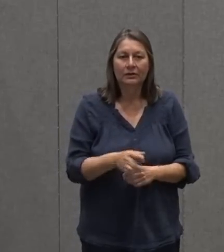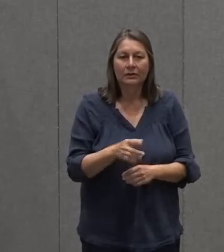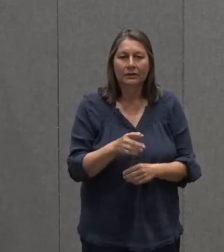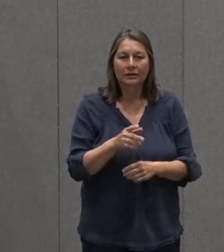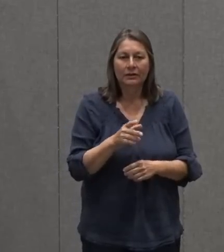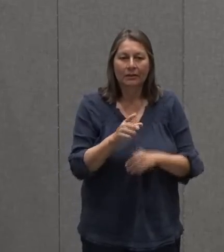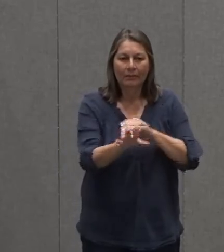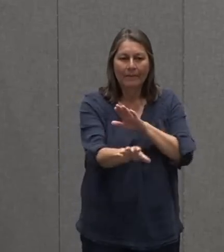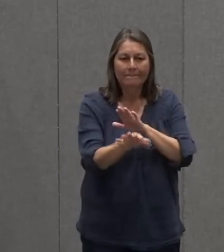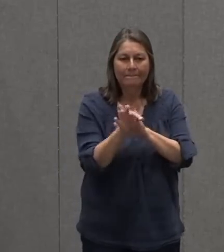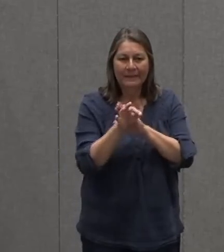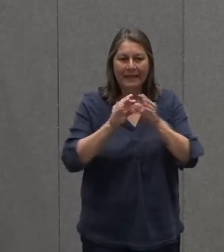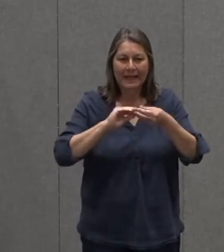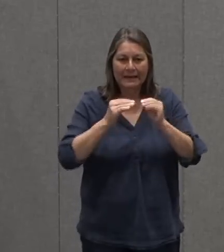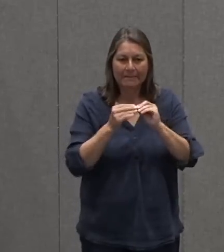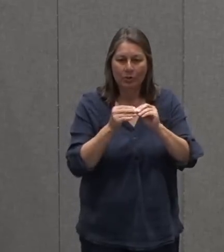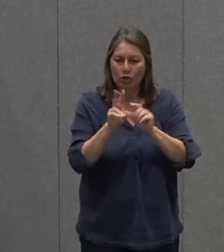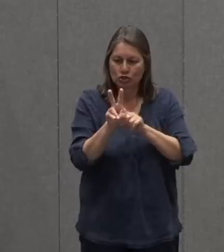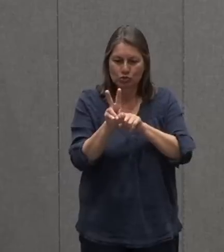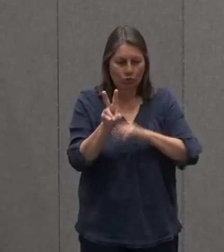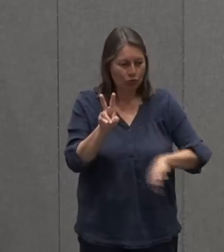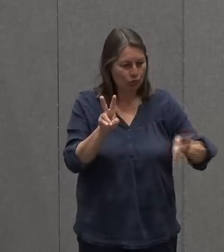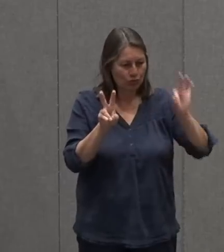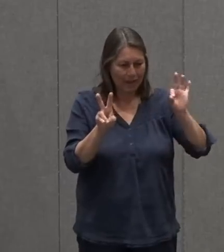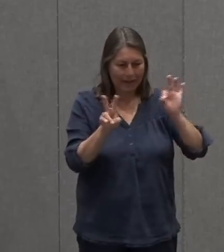from two through nine and that is the number